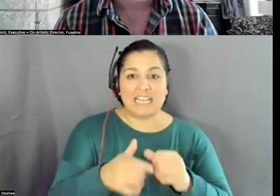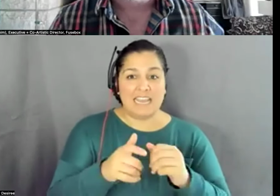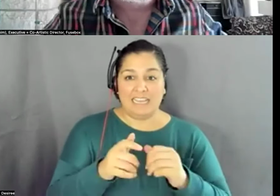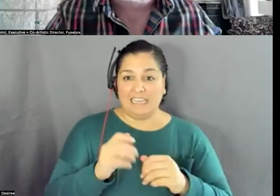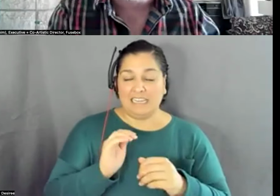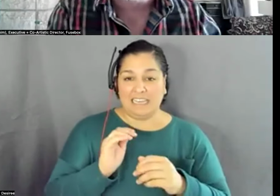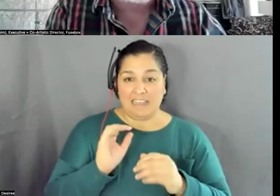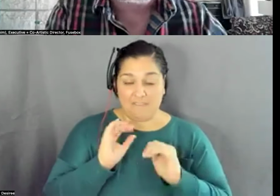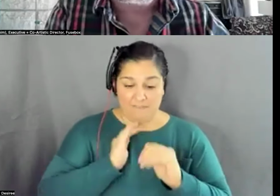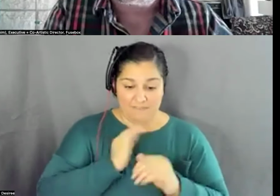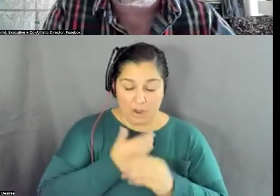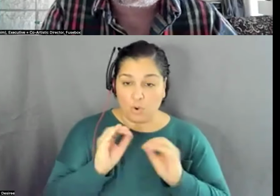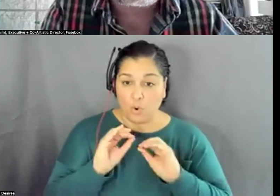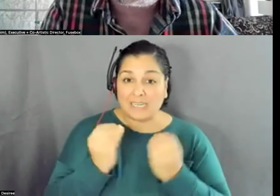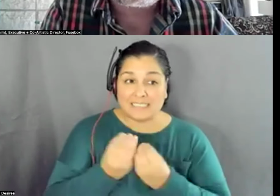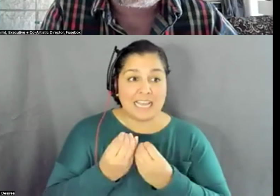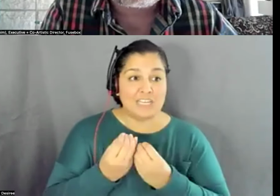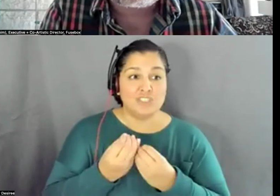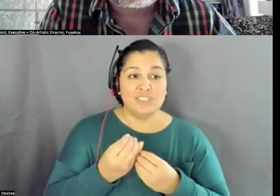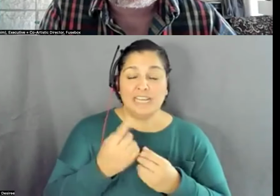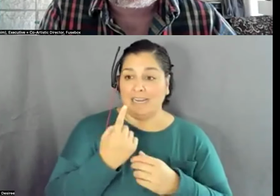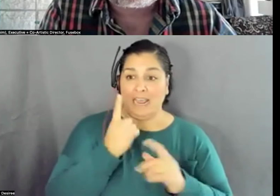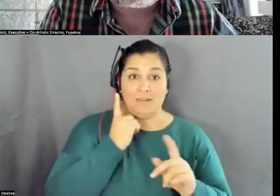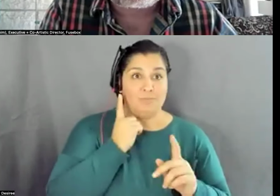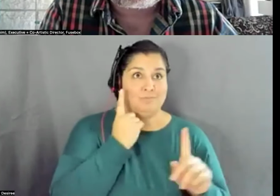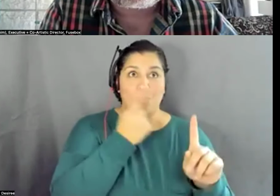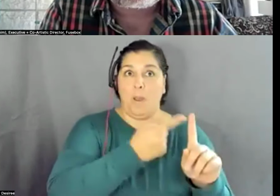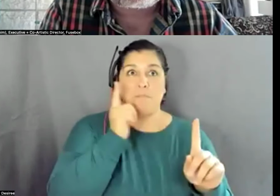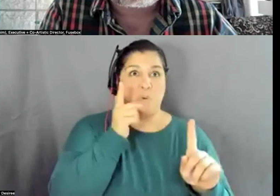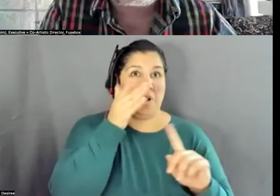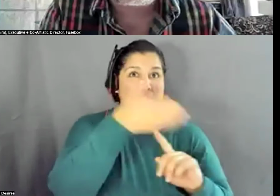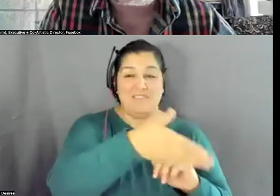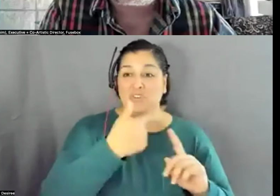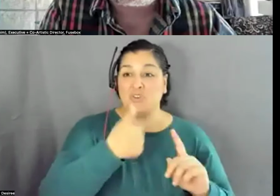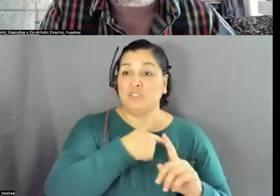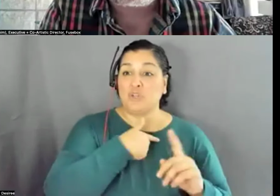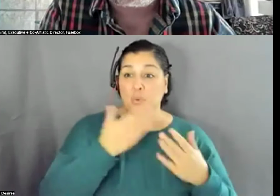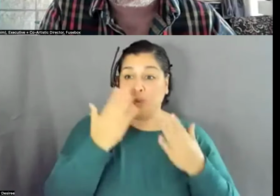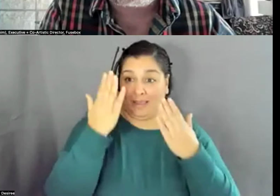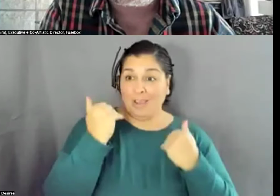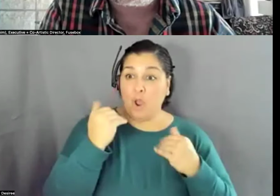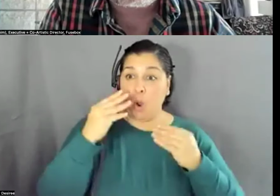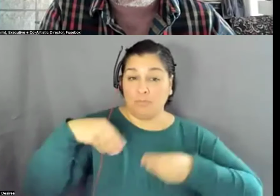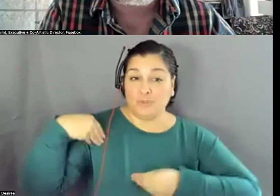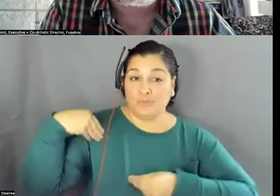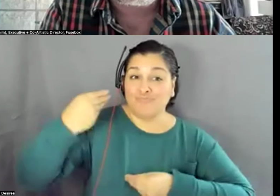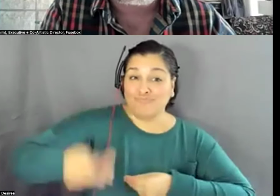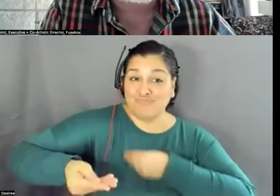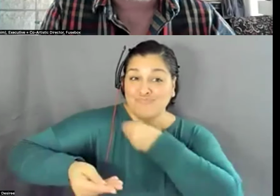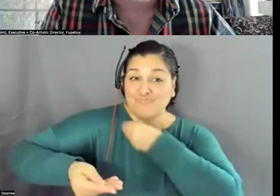that at some point we will want to hopefully pass this on to others to,